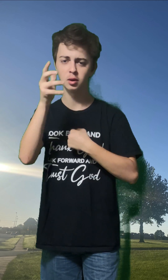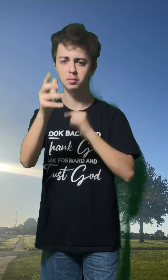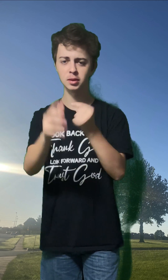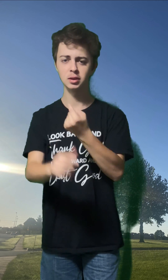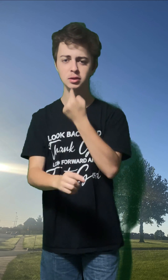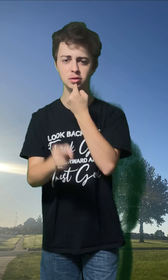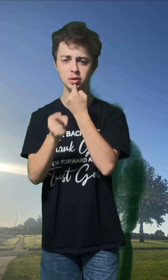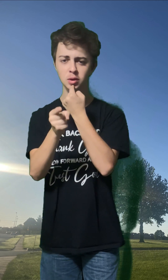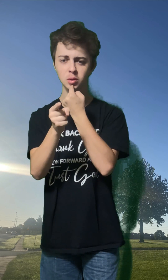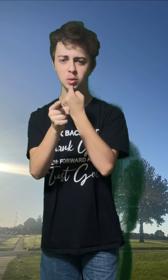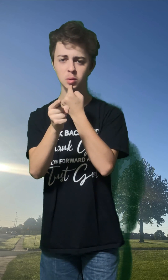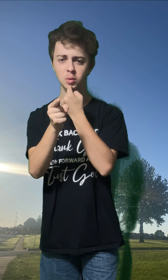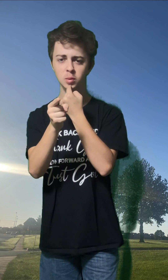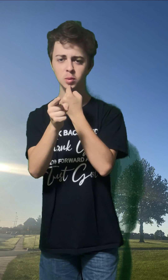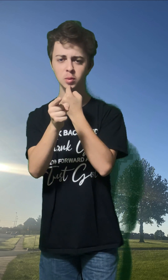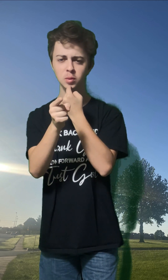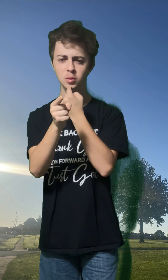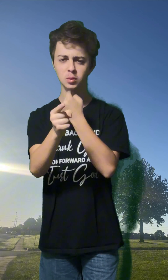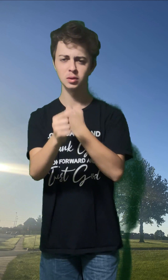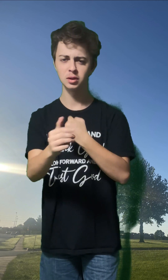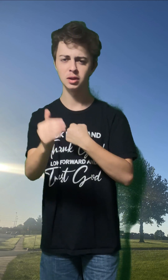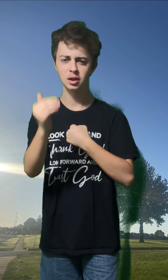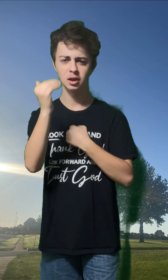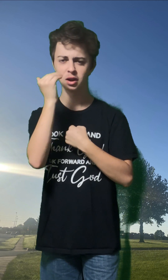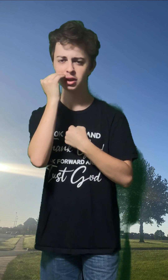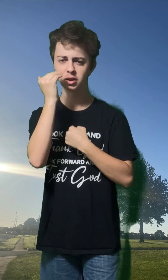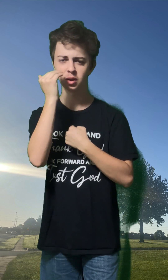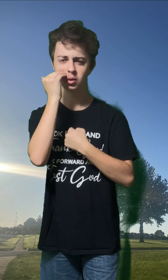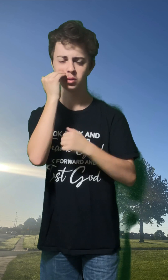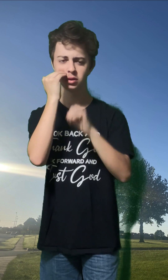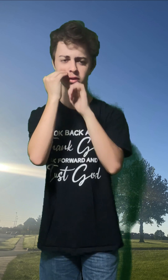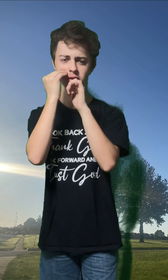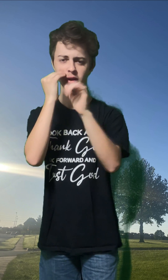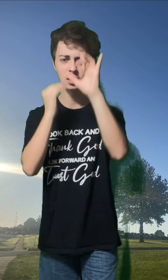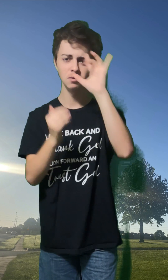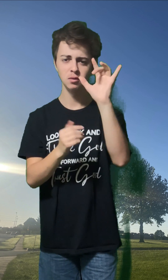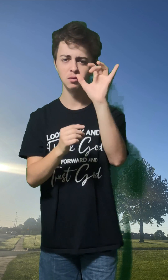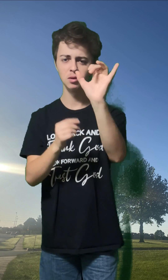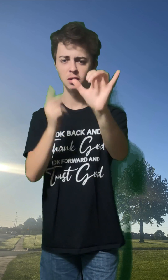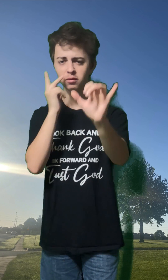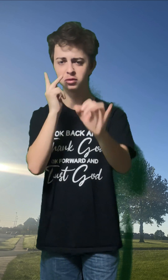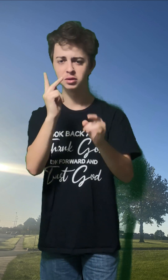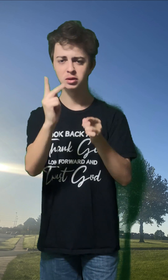I'll miss you But I know it's not forever